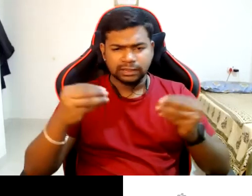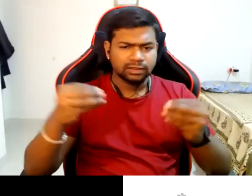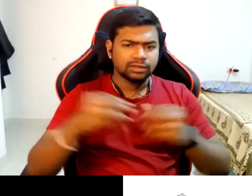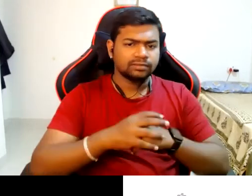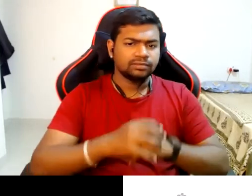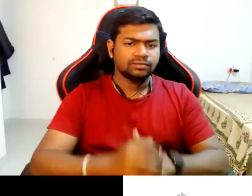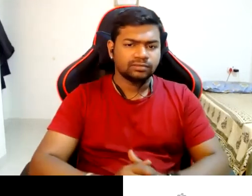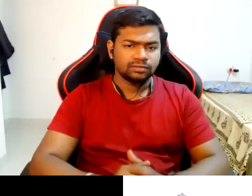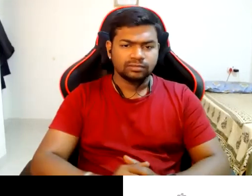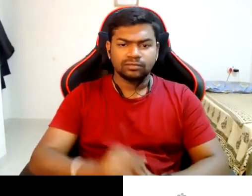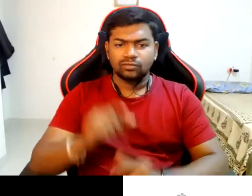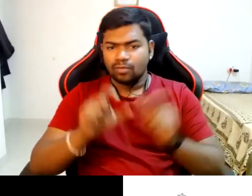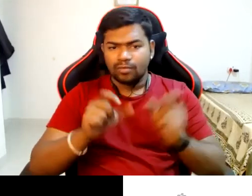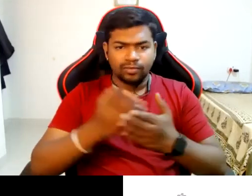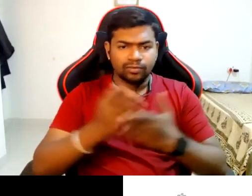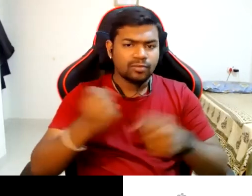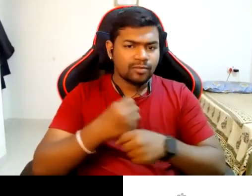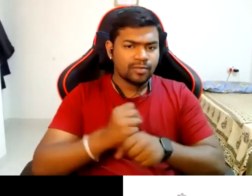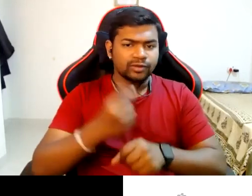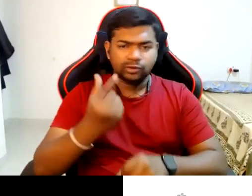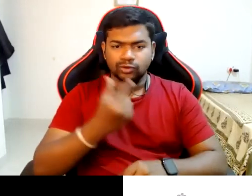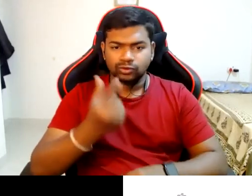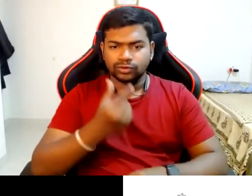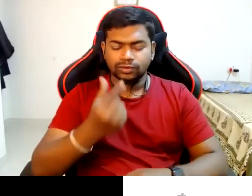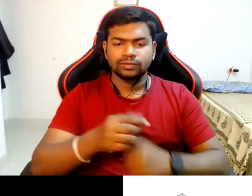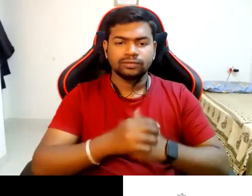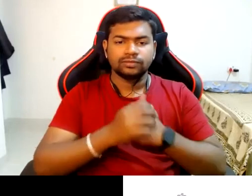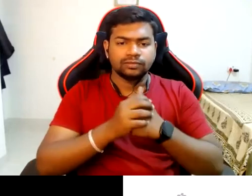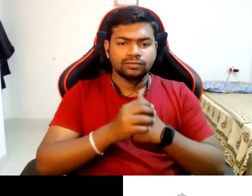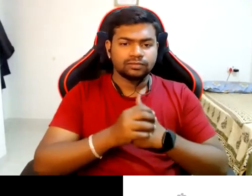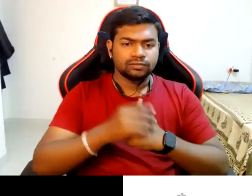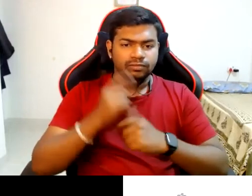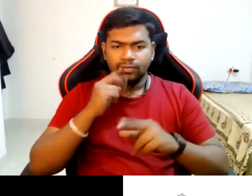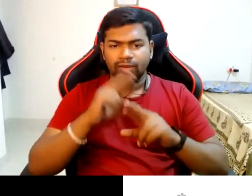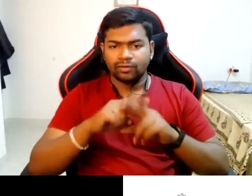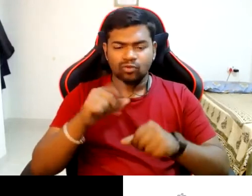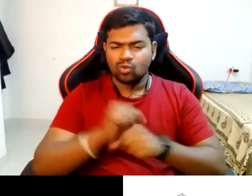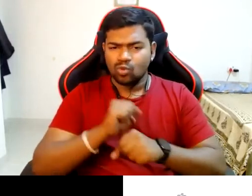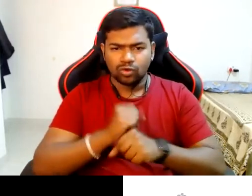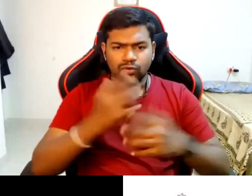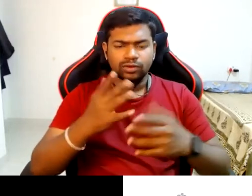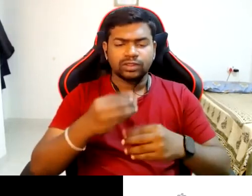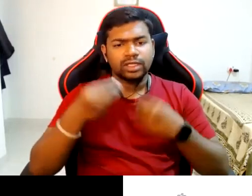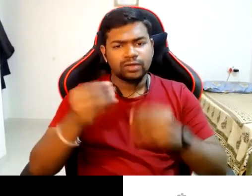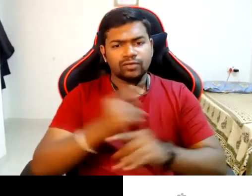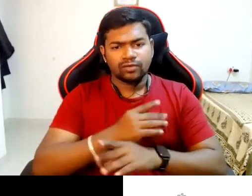So the people who are making use of AI made software. if its not working, give feedback if you stop using it the model can not get trained.